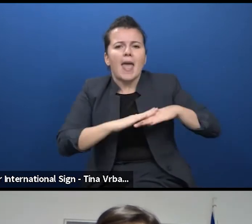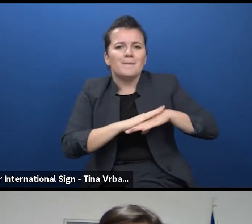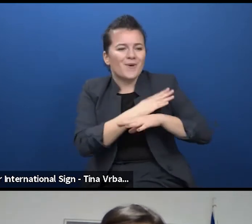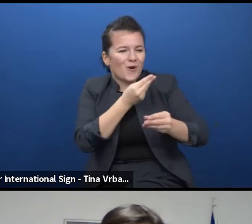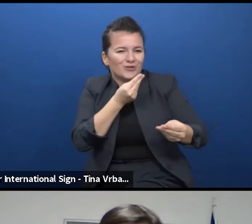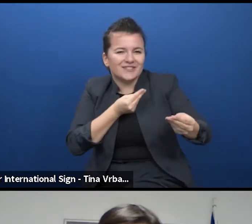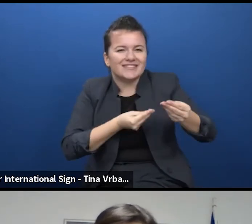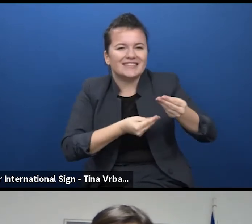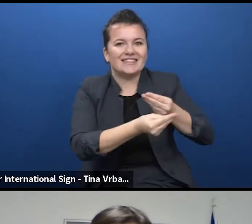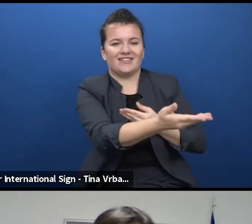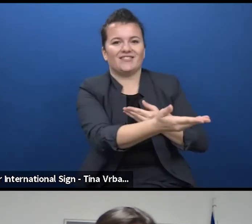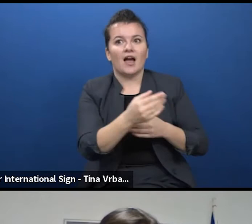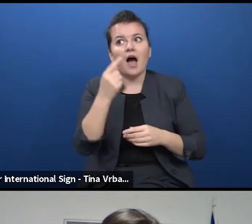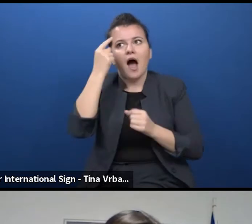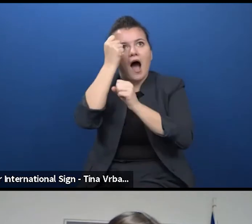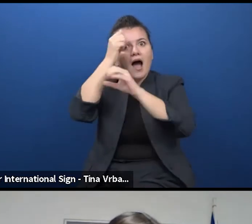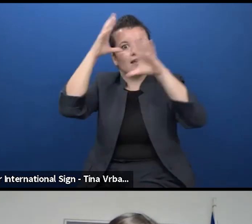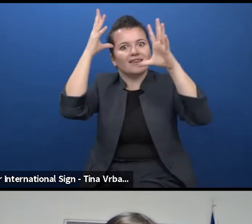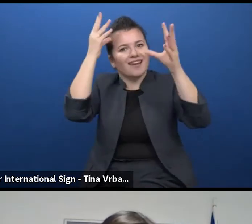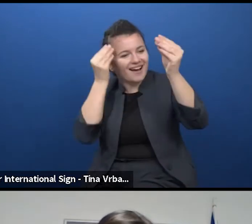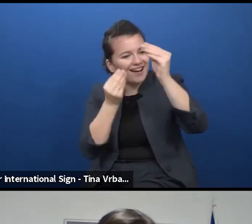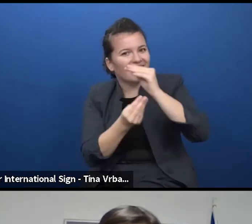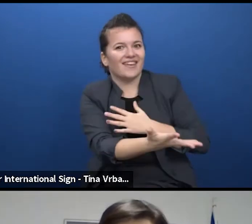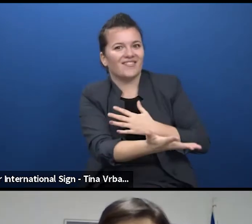that are circulating between spectators and our audiences